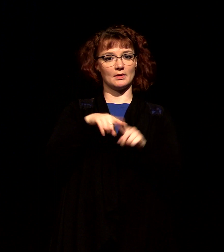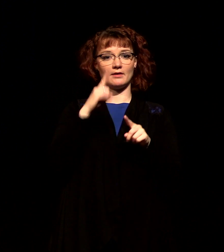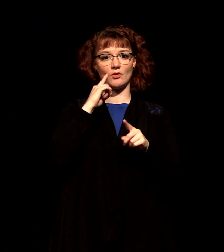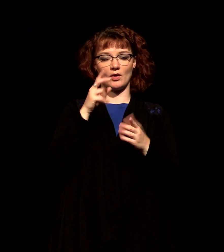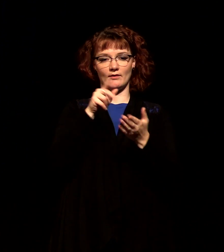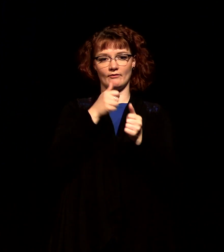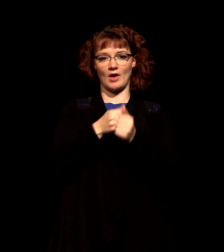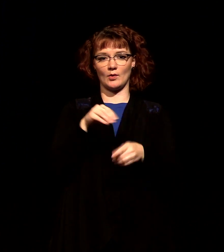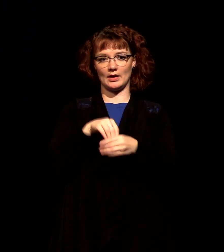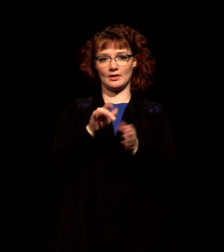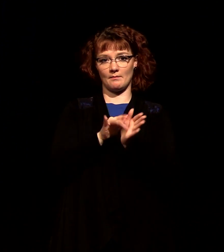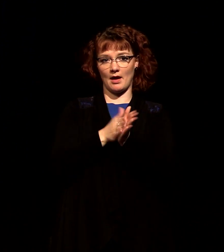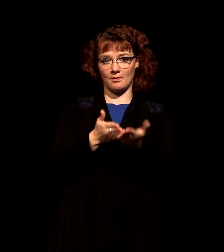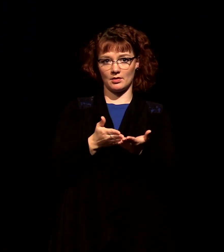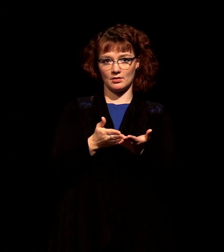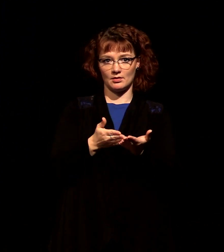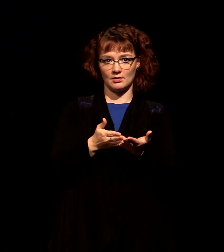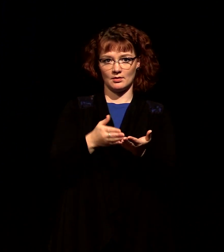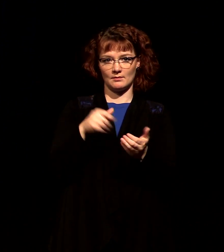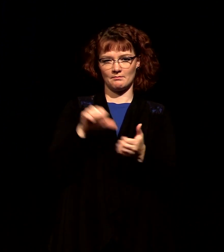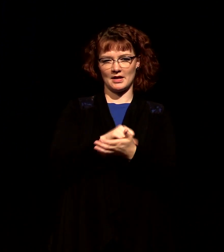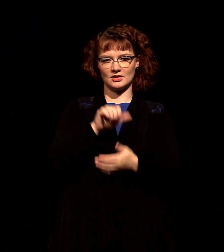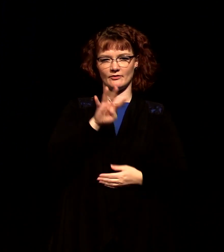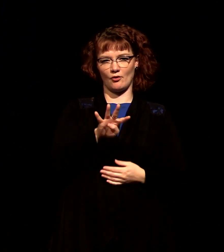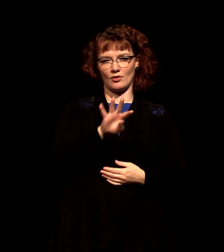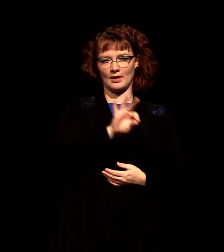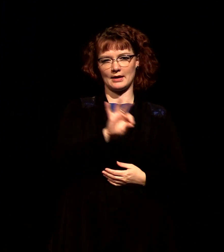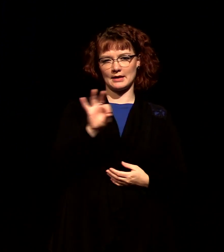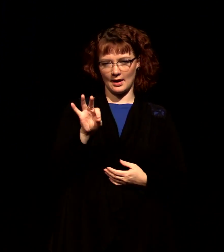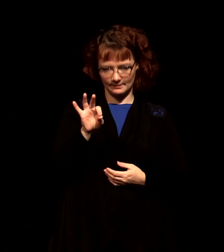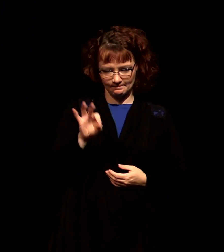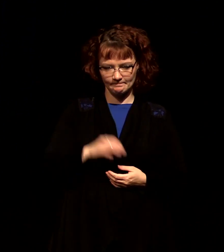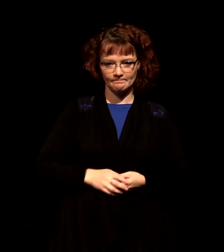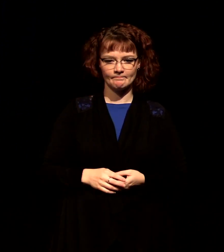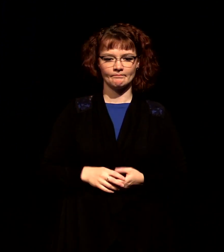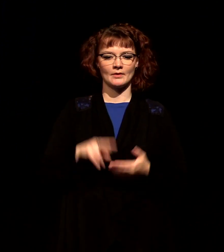reading from the New Living Translation. Sing a new song to